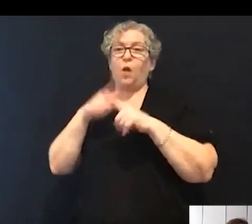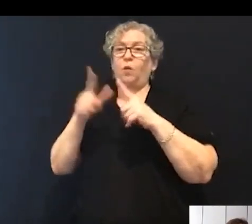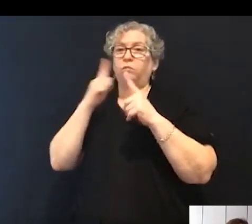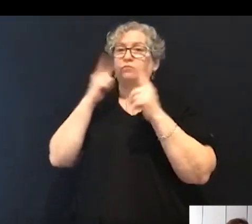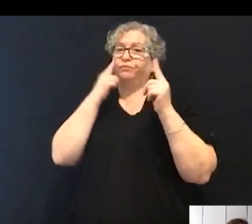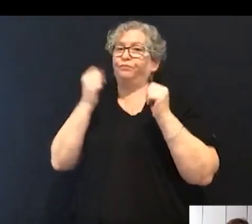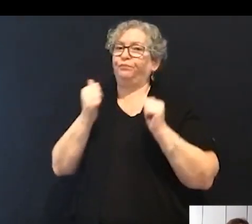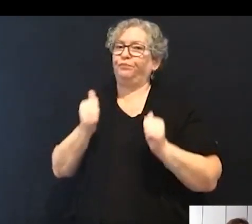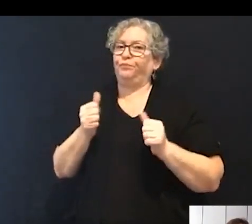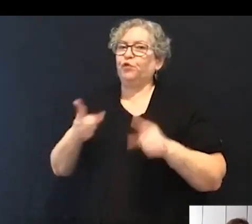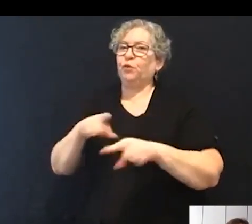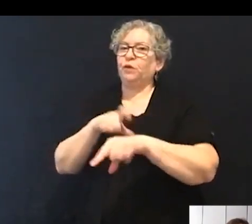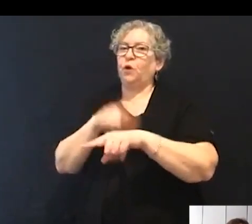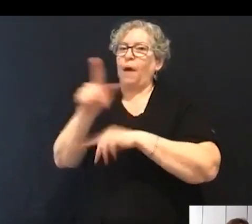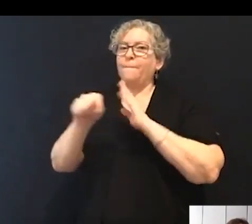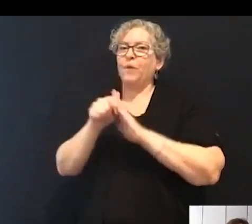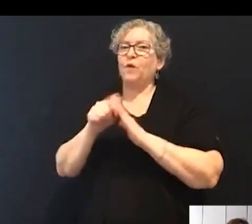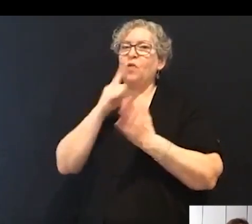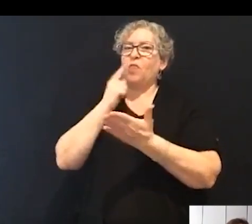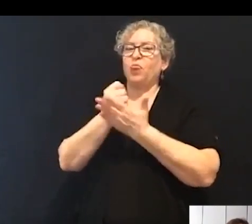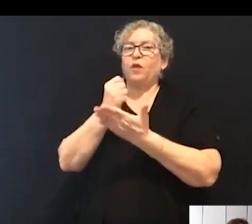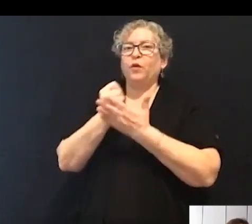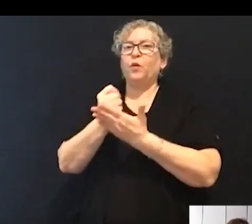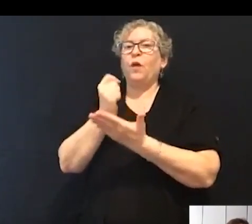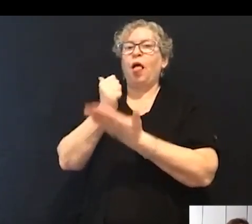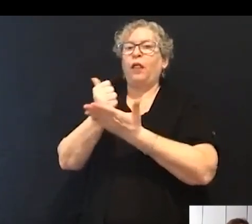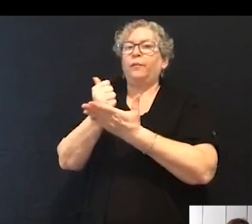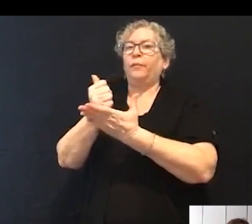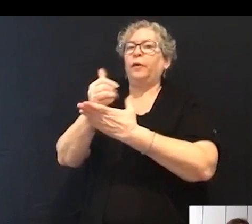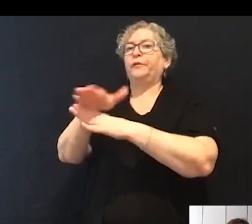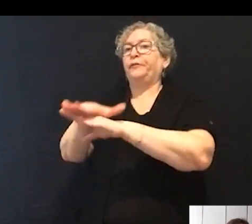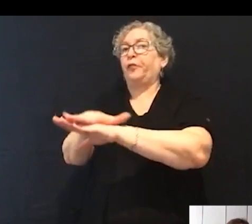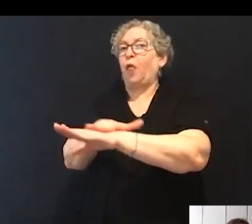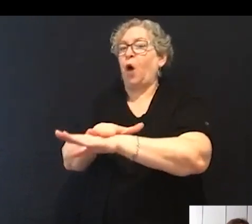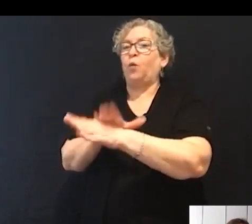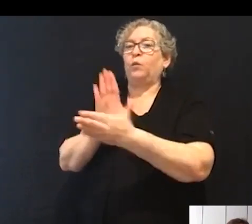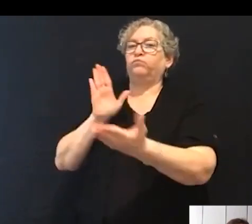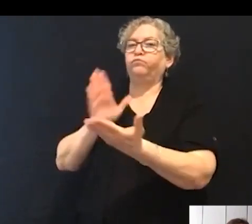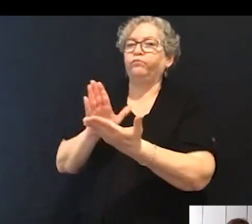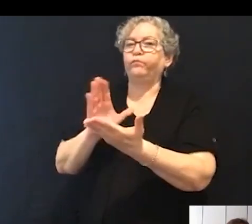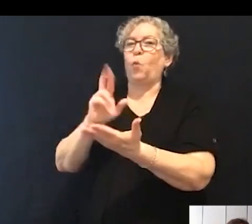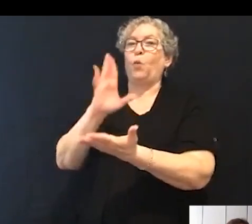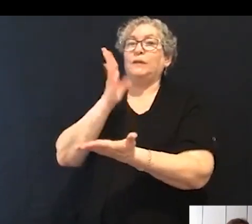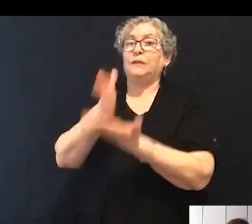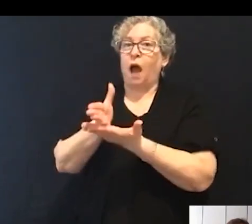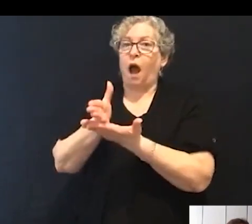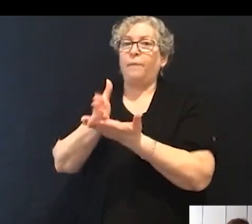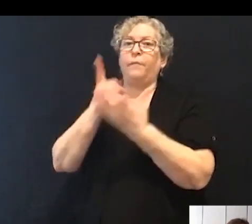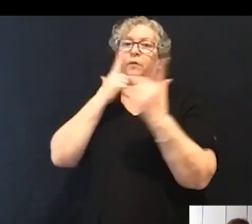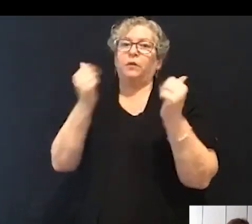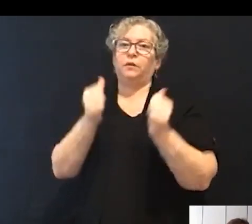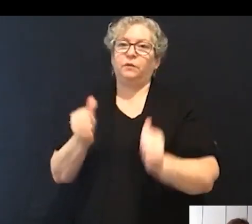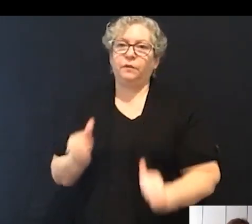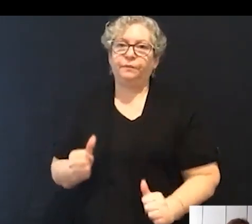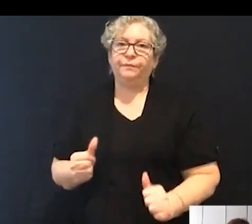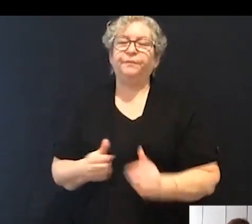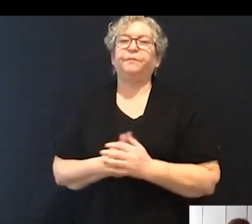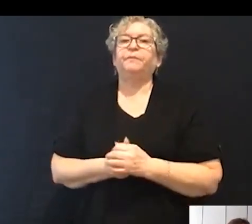The therapy would here slow or hold the progression of deterioration.